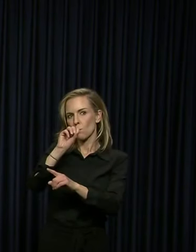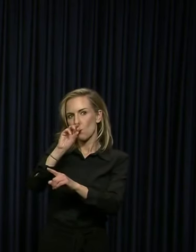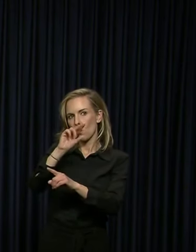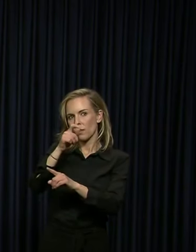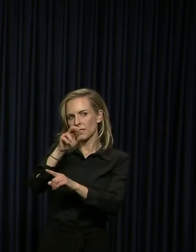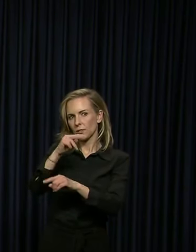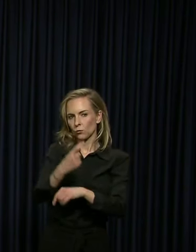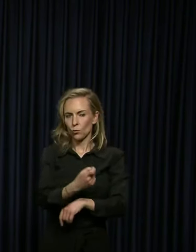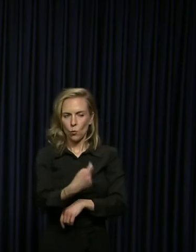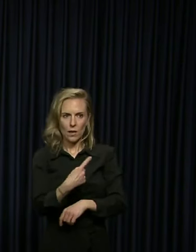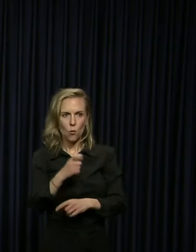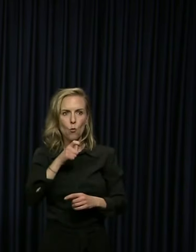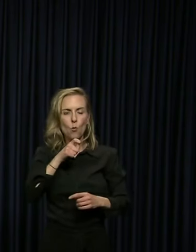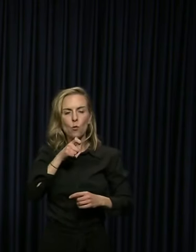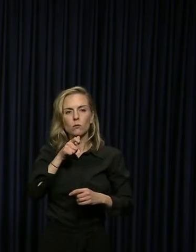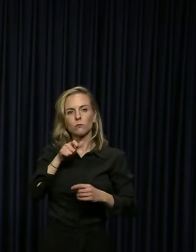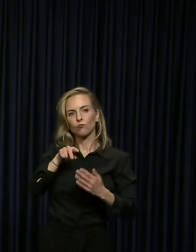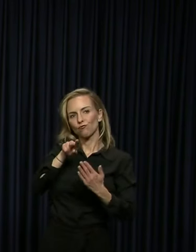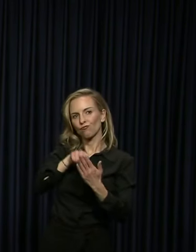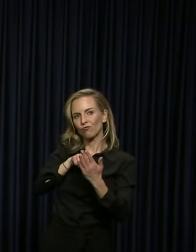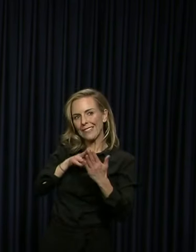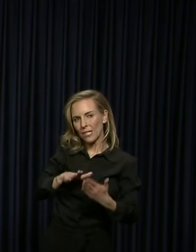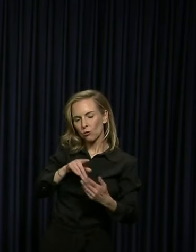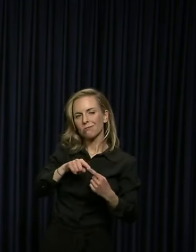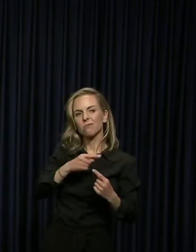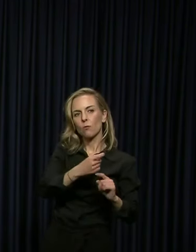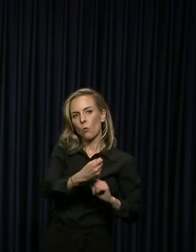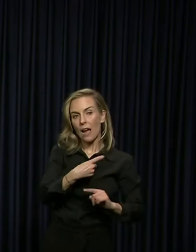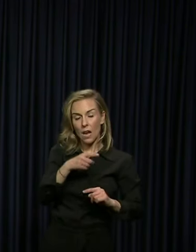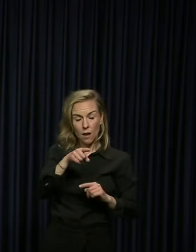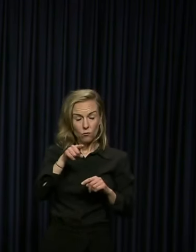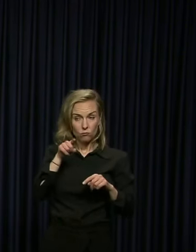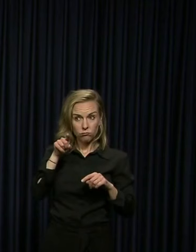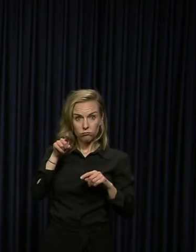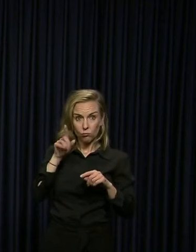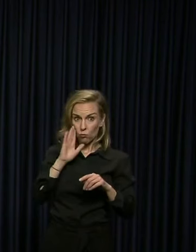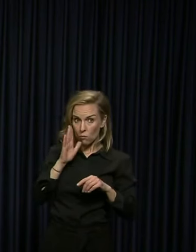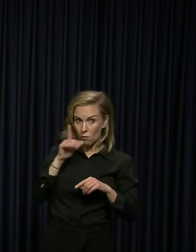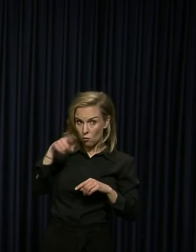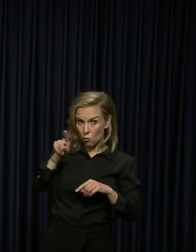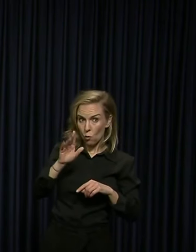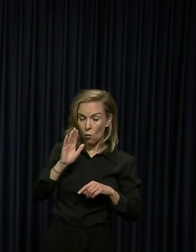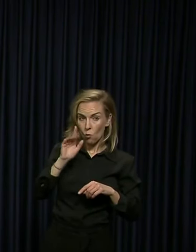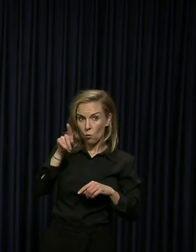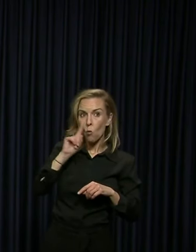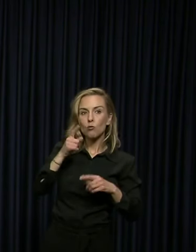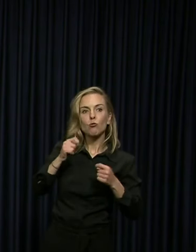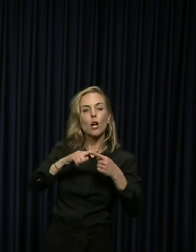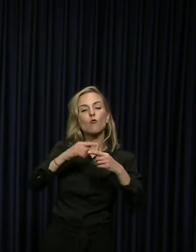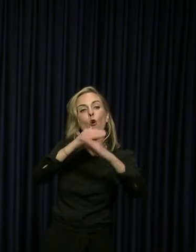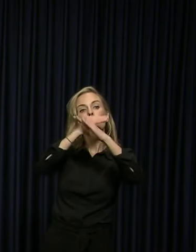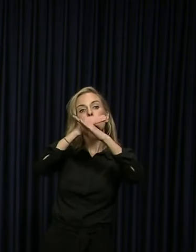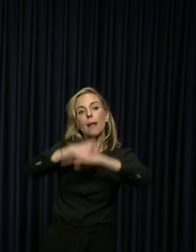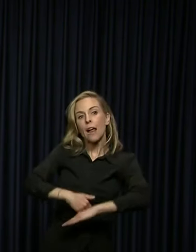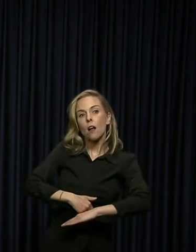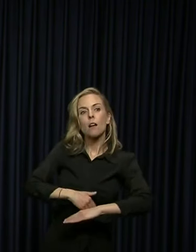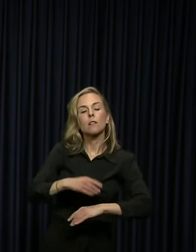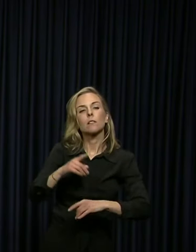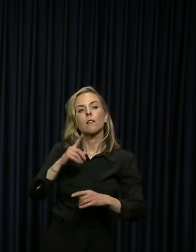THEM AND USE THEM IN WAYS THAT